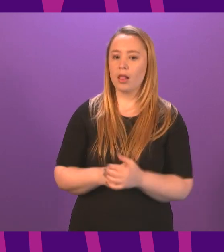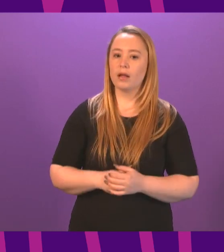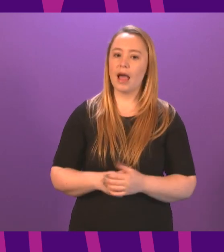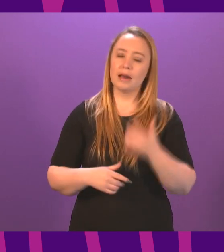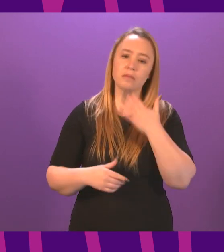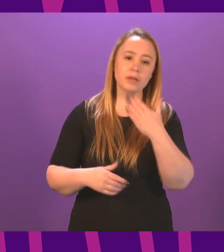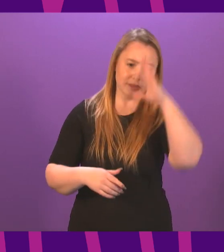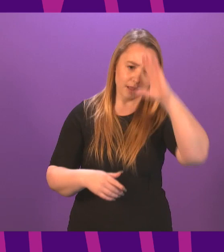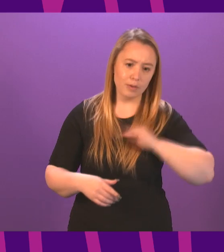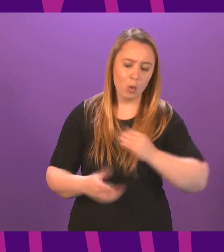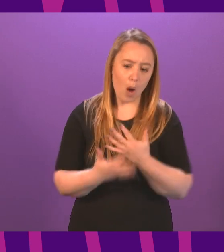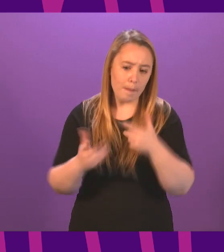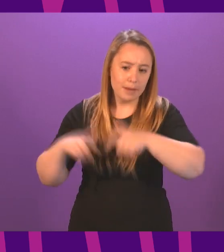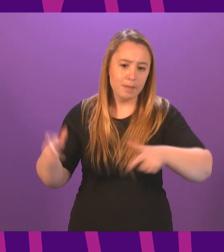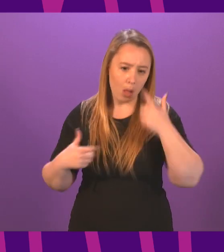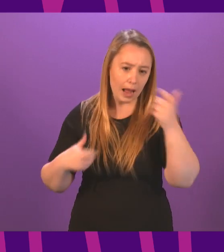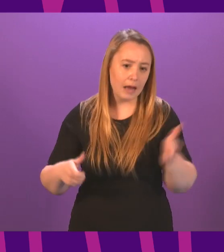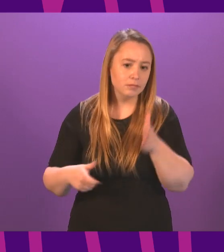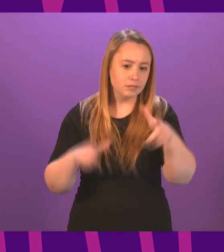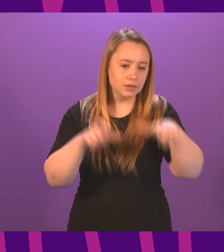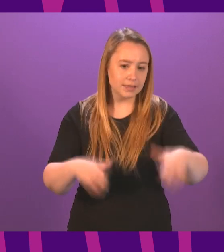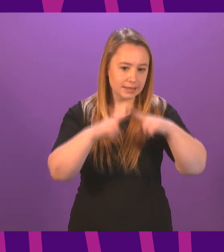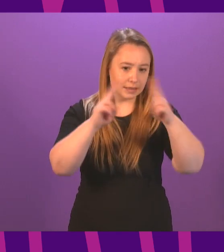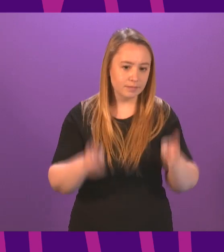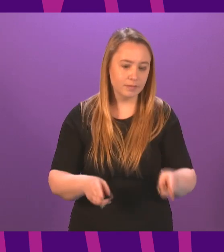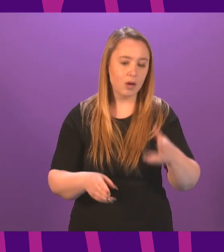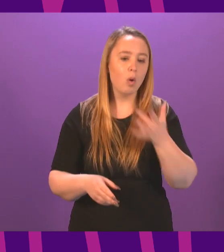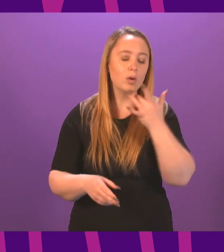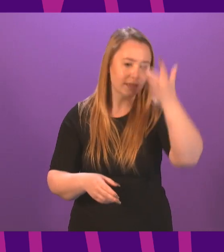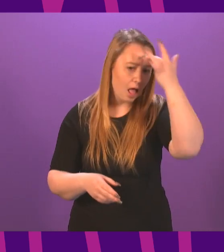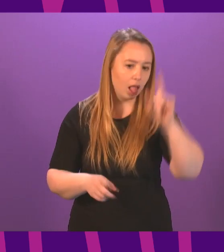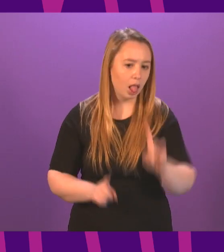The First Minister: A lot has happened since May, not least the